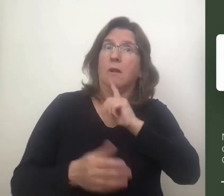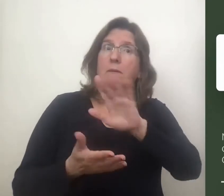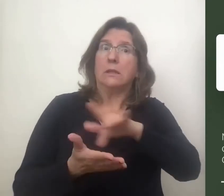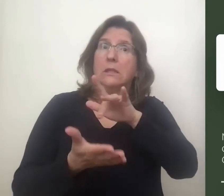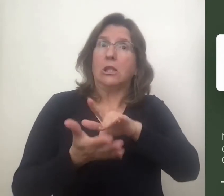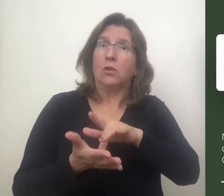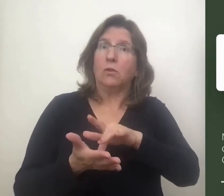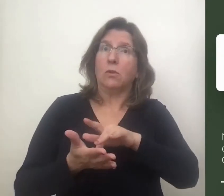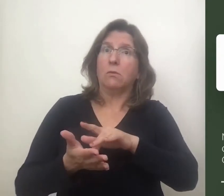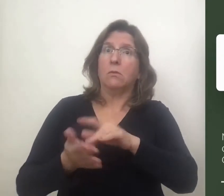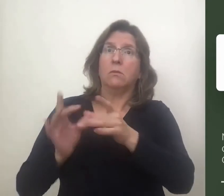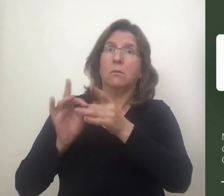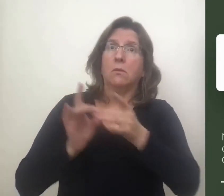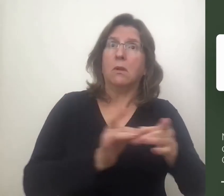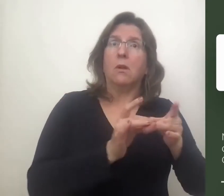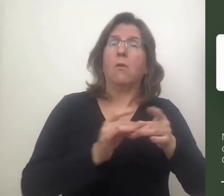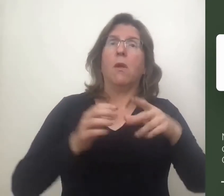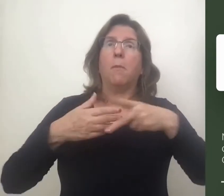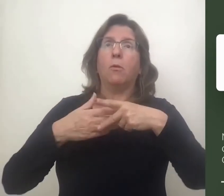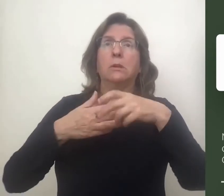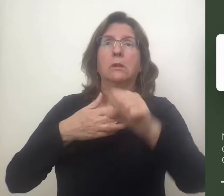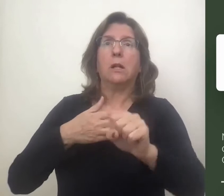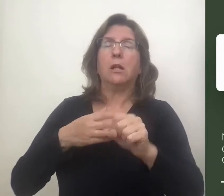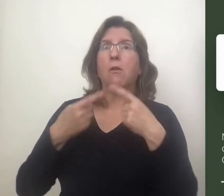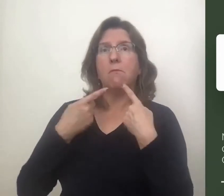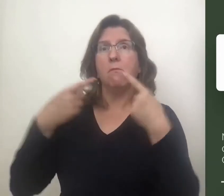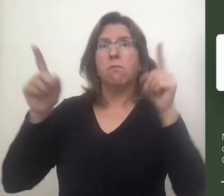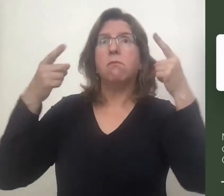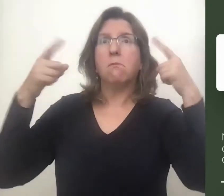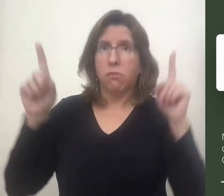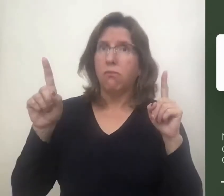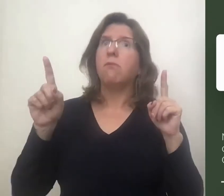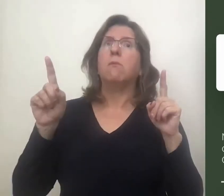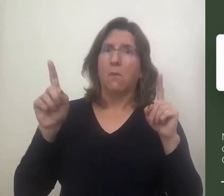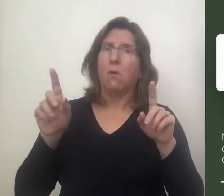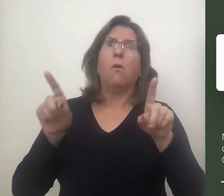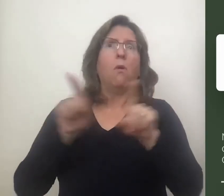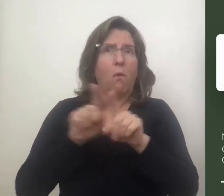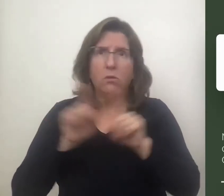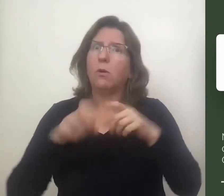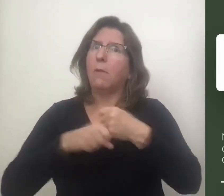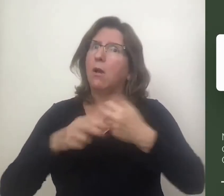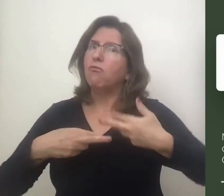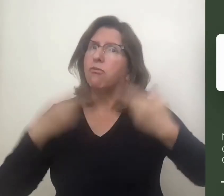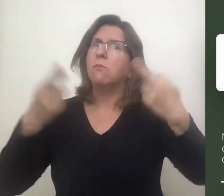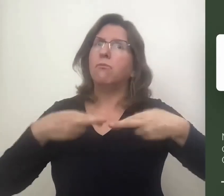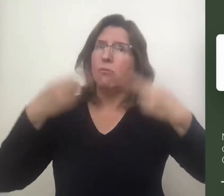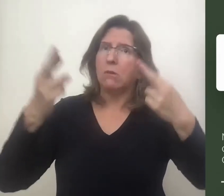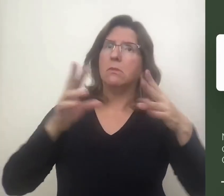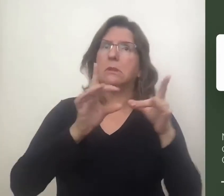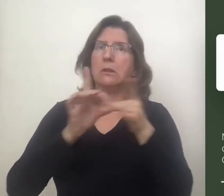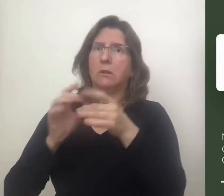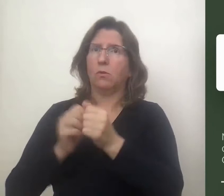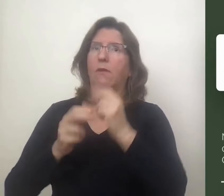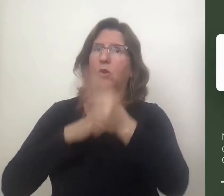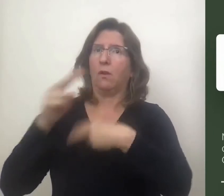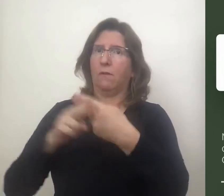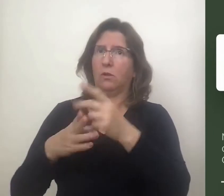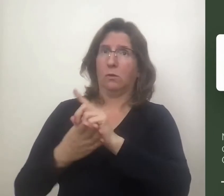The National Deaf Center on Postsecondary Outcomes has also produced recommendations